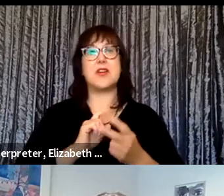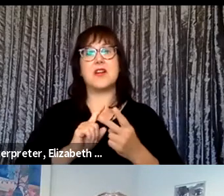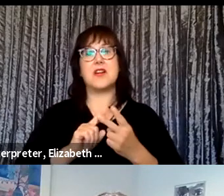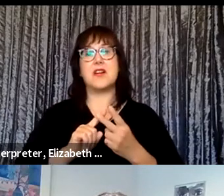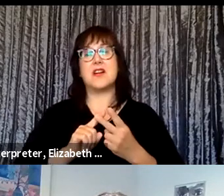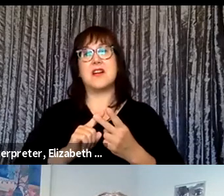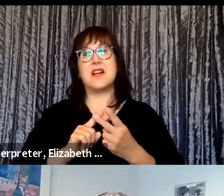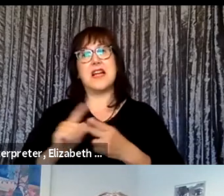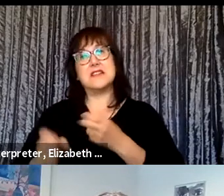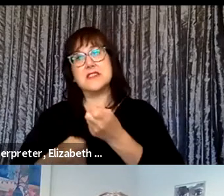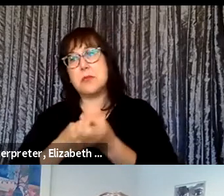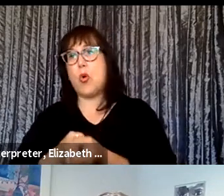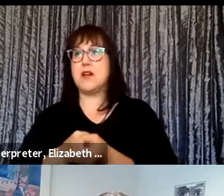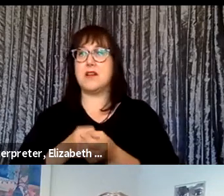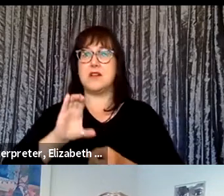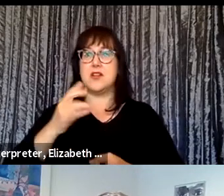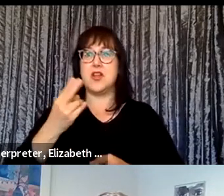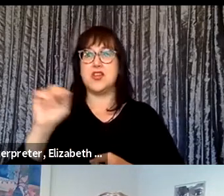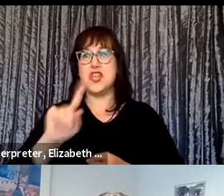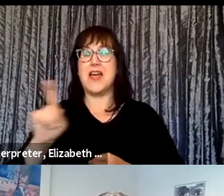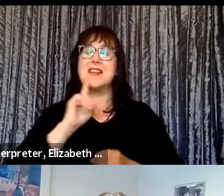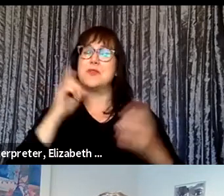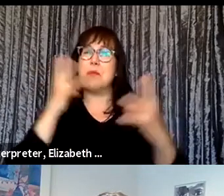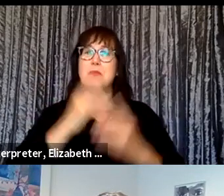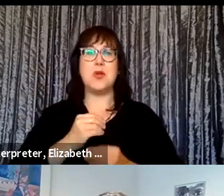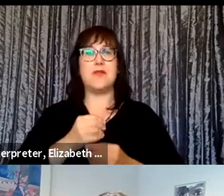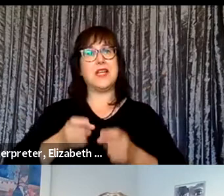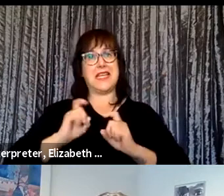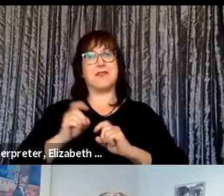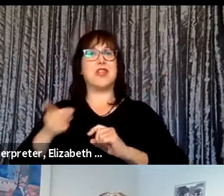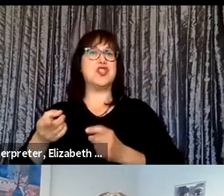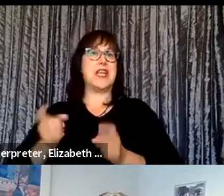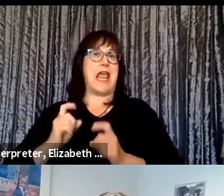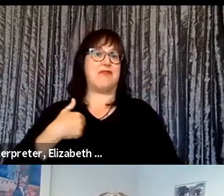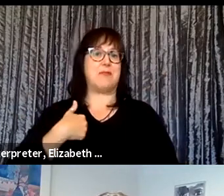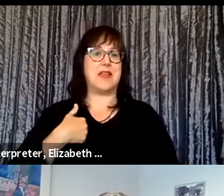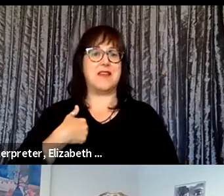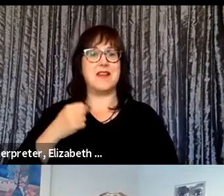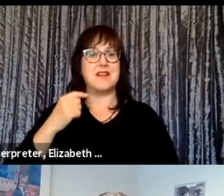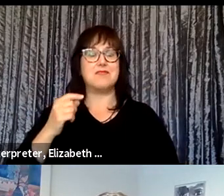it, it, it was a beautiful gift that Chas gave me, and I think to all of us, but I, I only speak